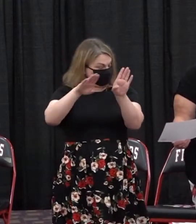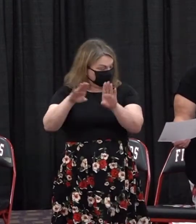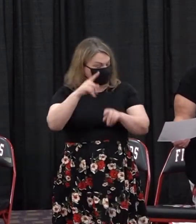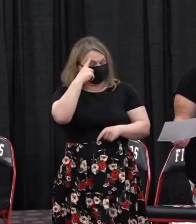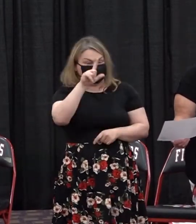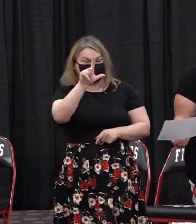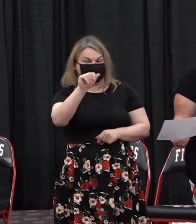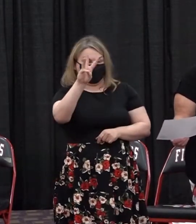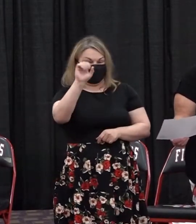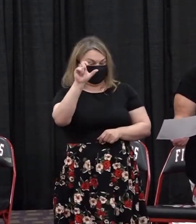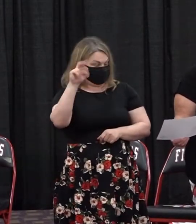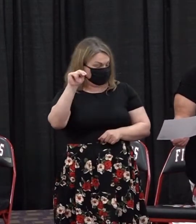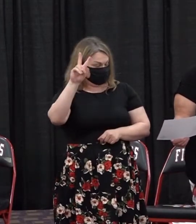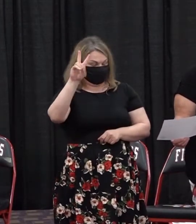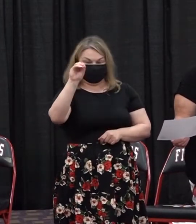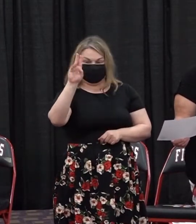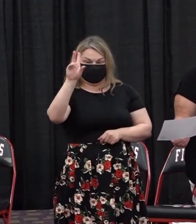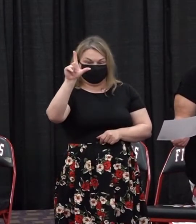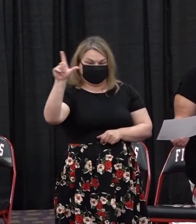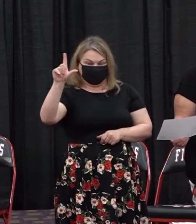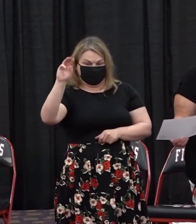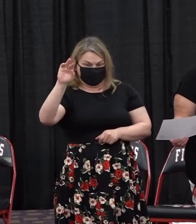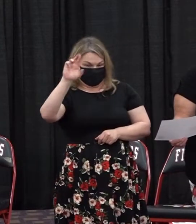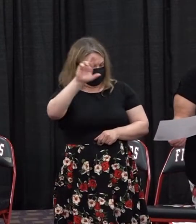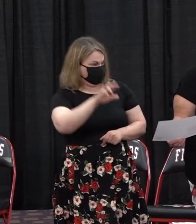Fourth quarter for Lawson Vollmar.